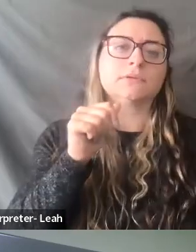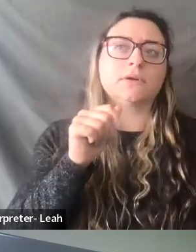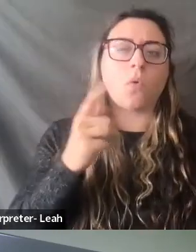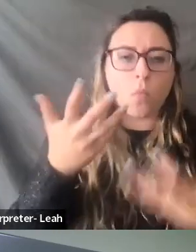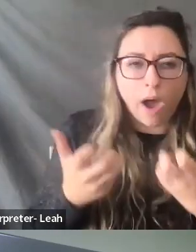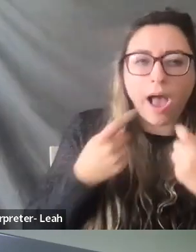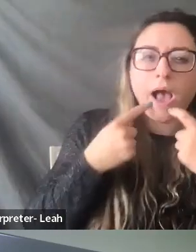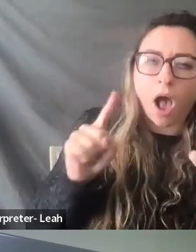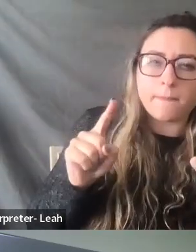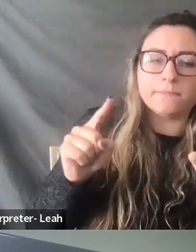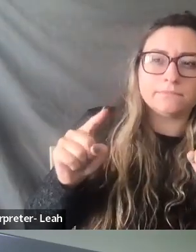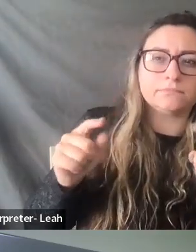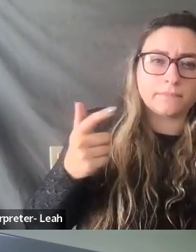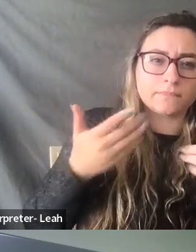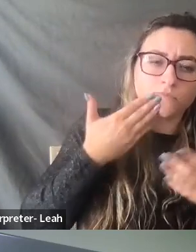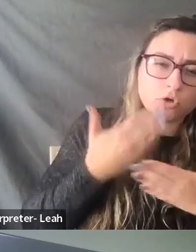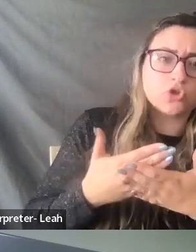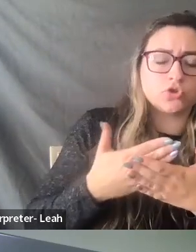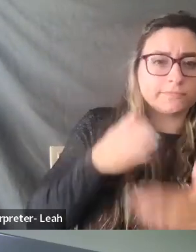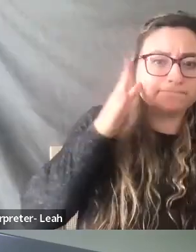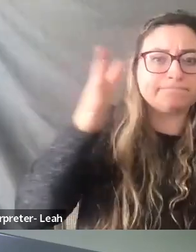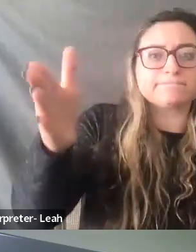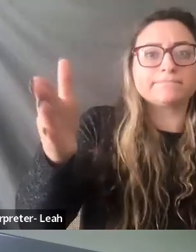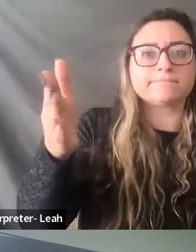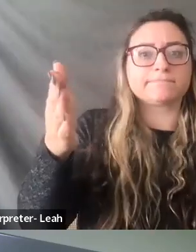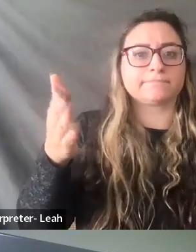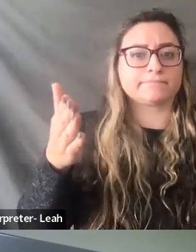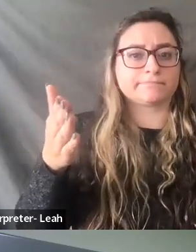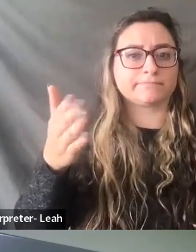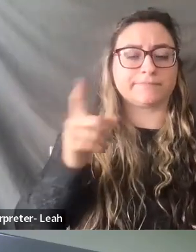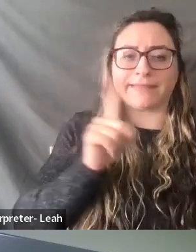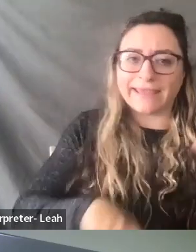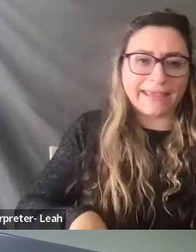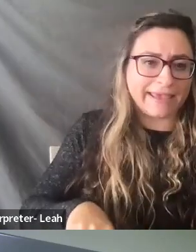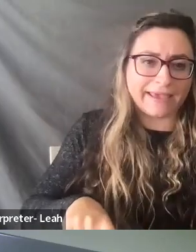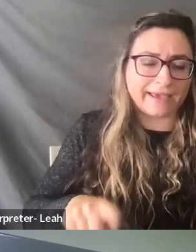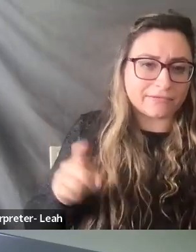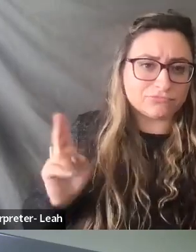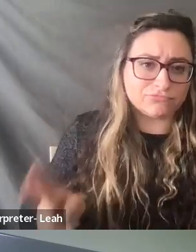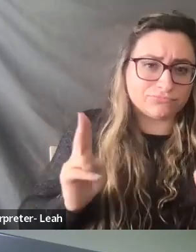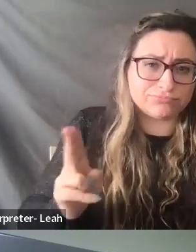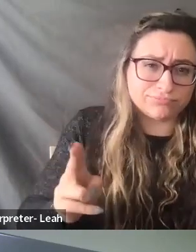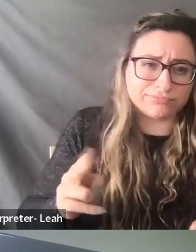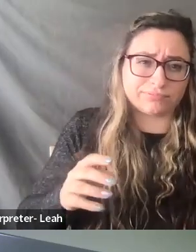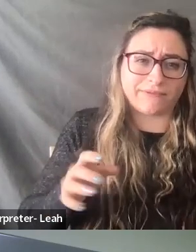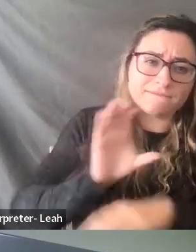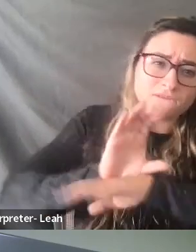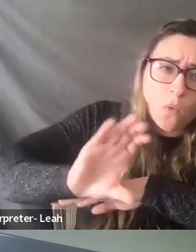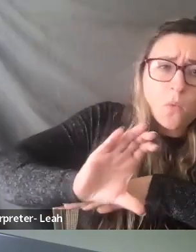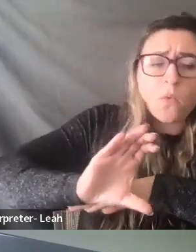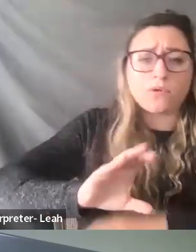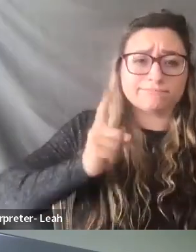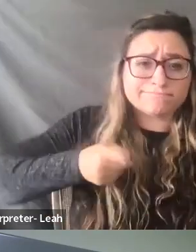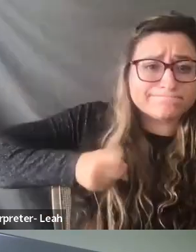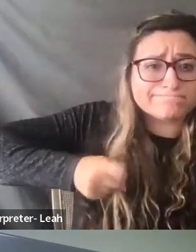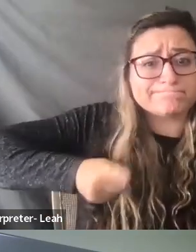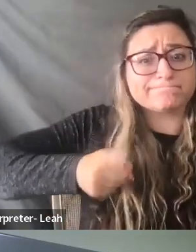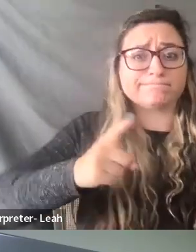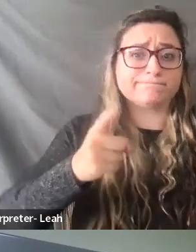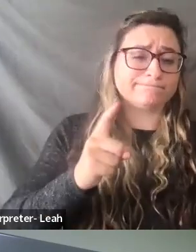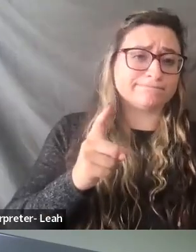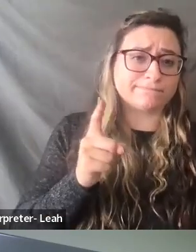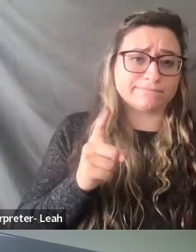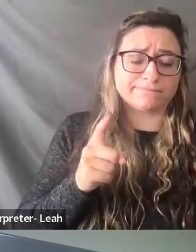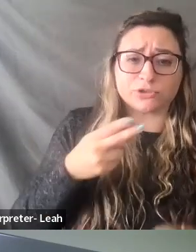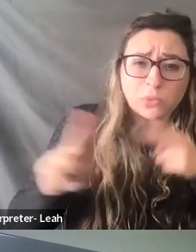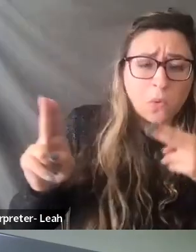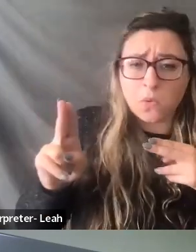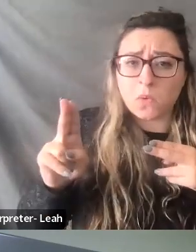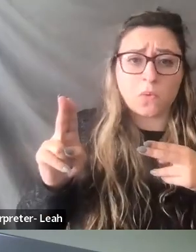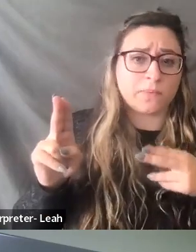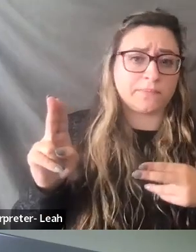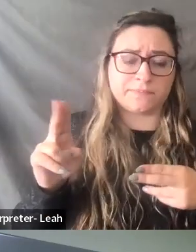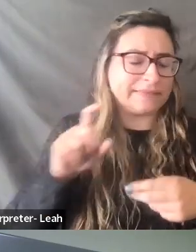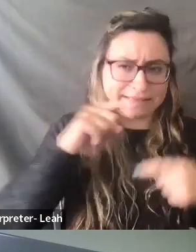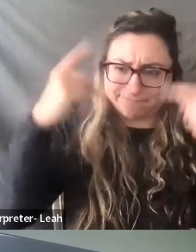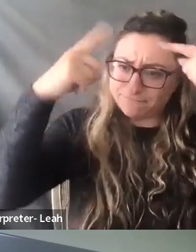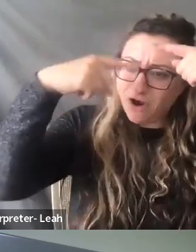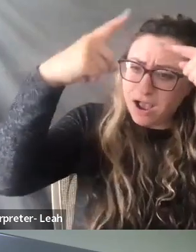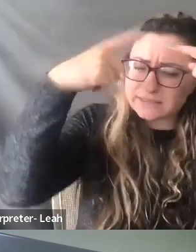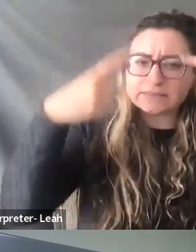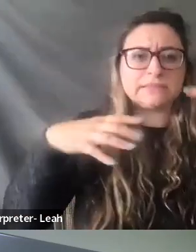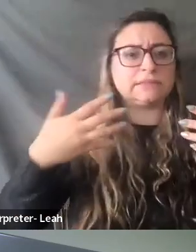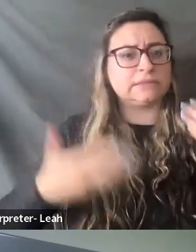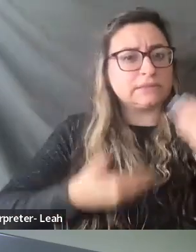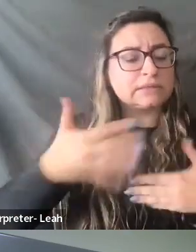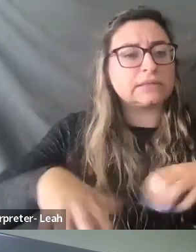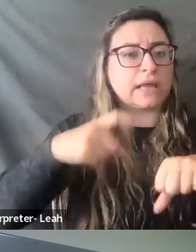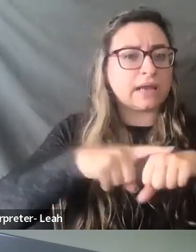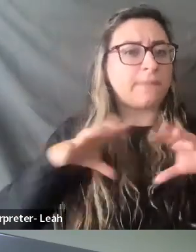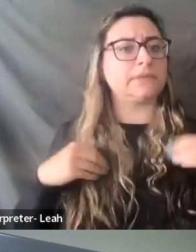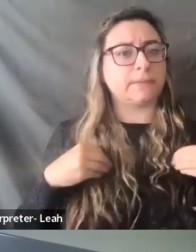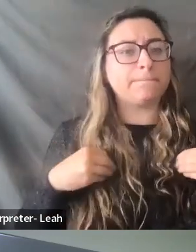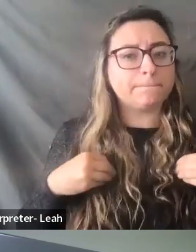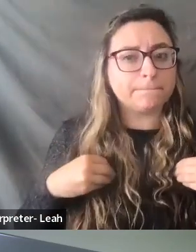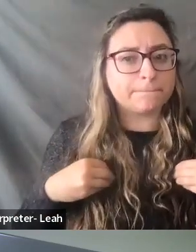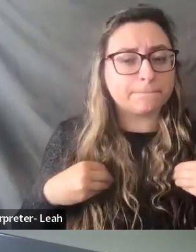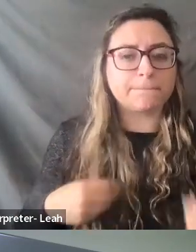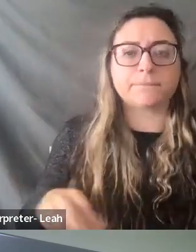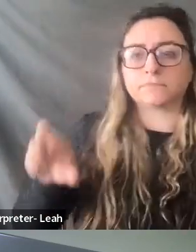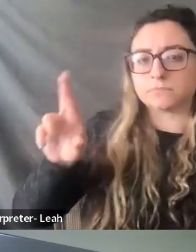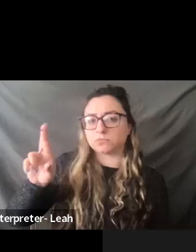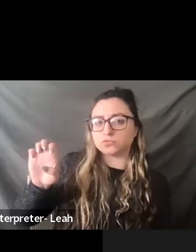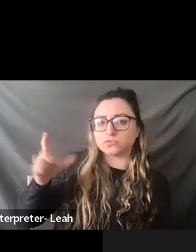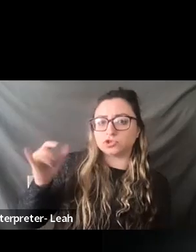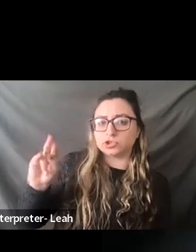there is a process, because if you try to do it too fast, people are going to look at you, interpret you to be as something -- a flash in the pan or you are trying to, you know, build a resume or whatever.